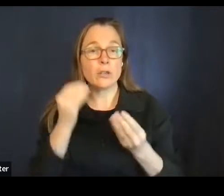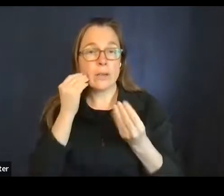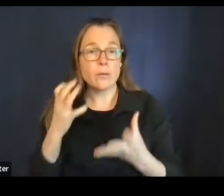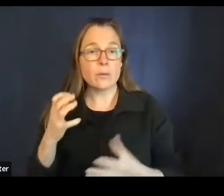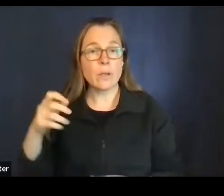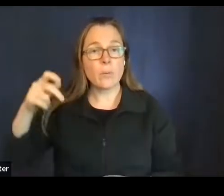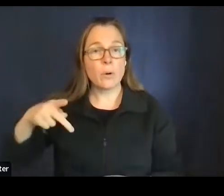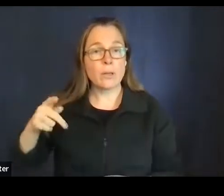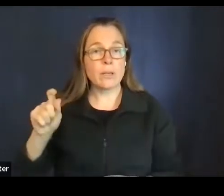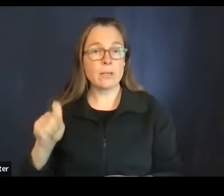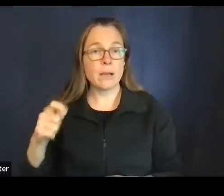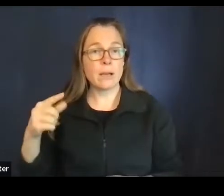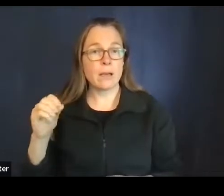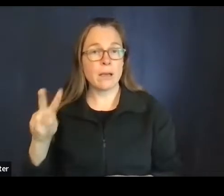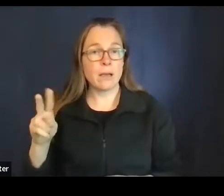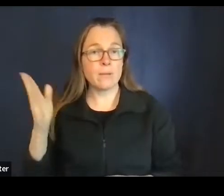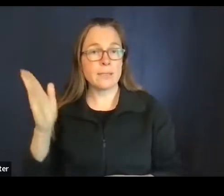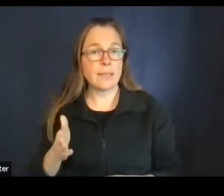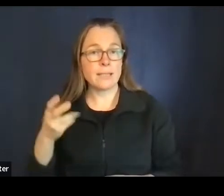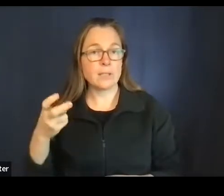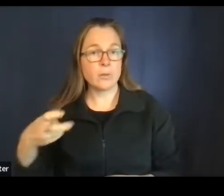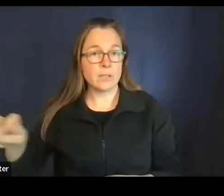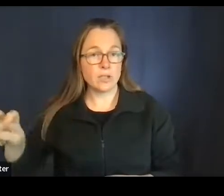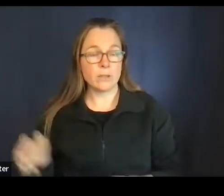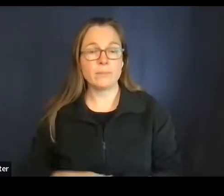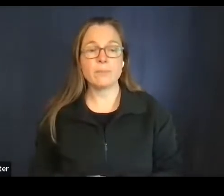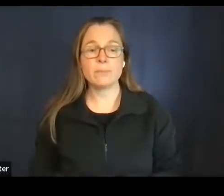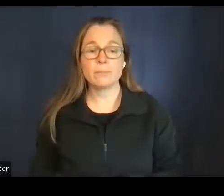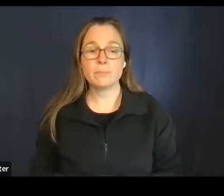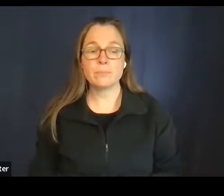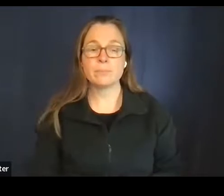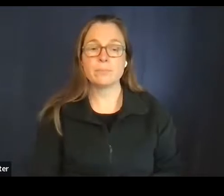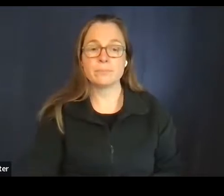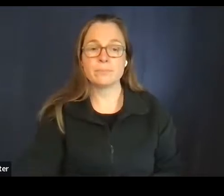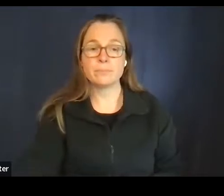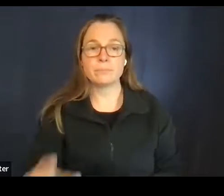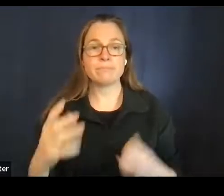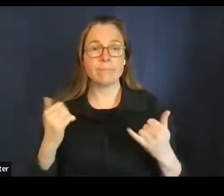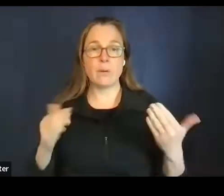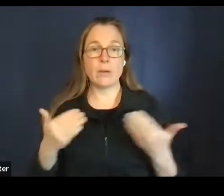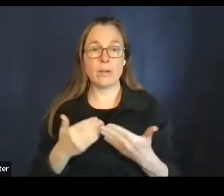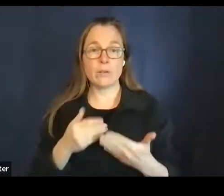And so with that I will be introducing our first speakers,